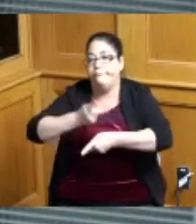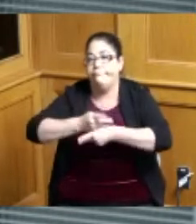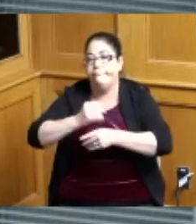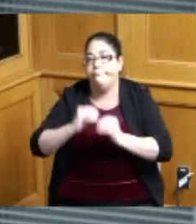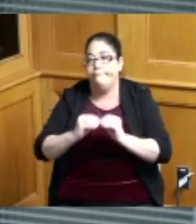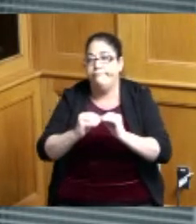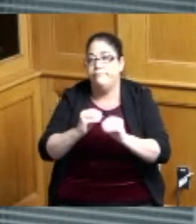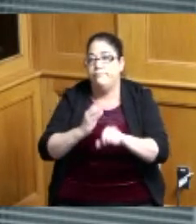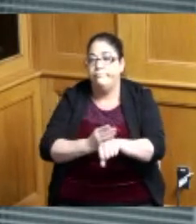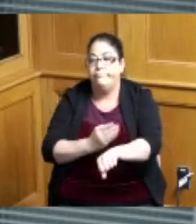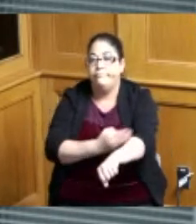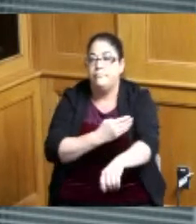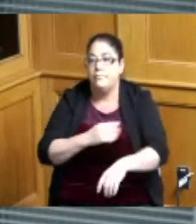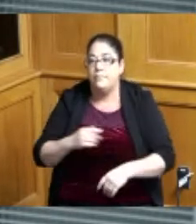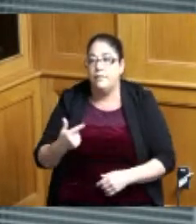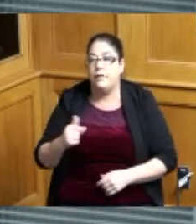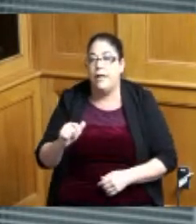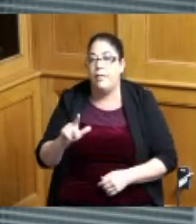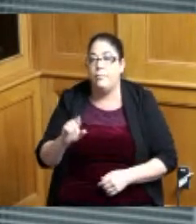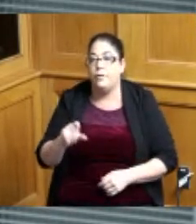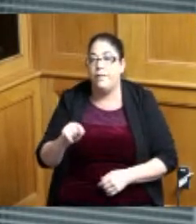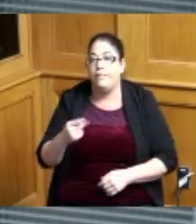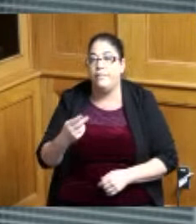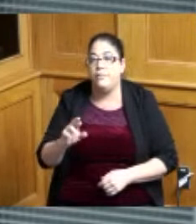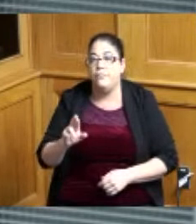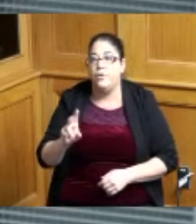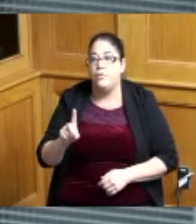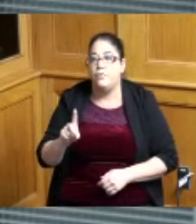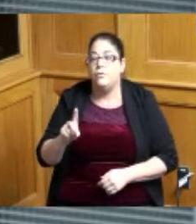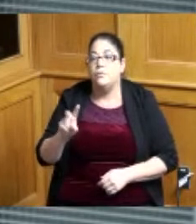the the construction estimate is two two million five hundred and eighty eight thousand